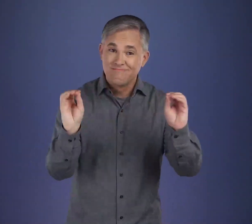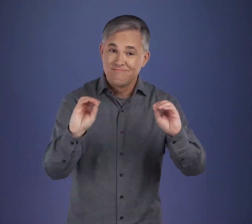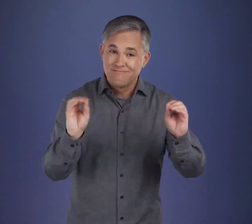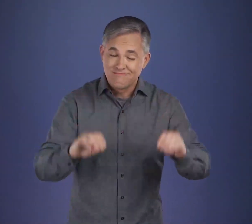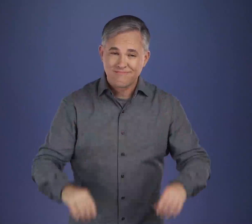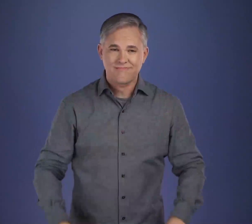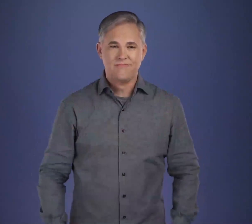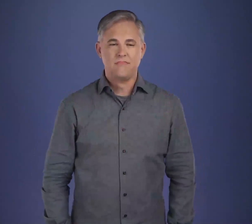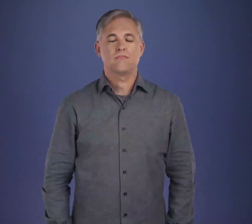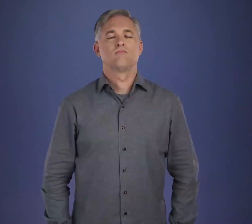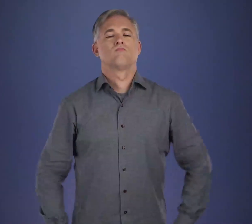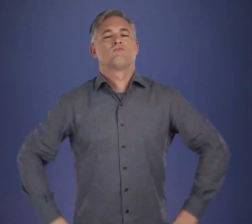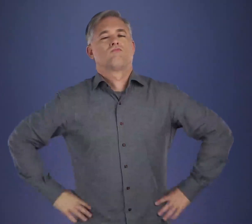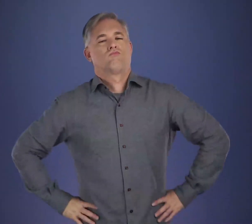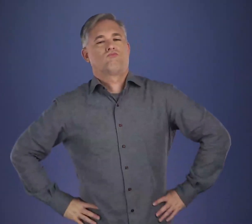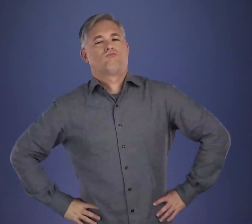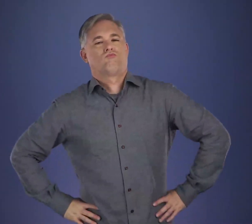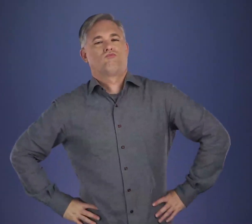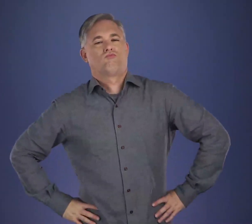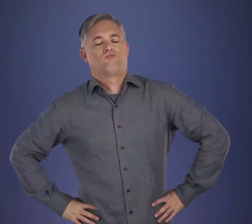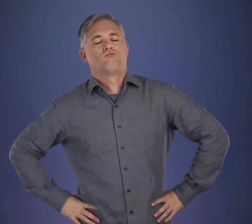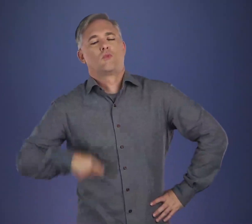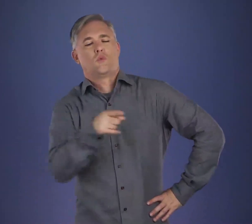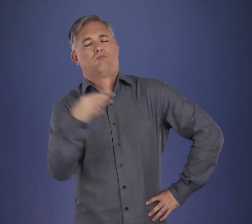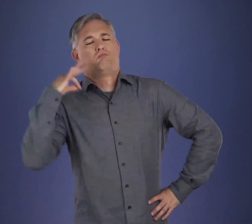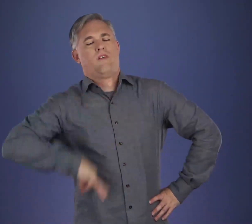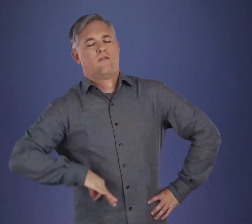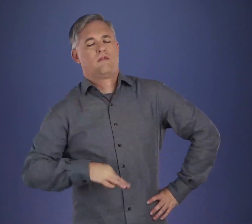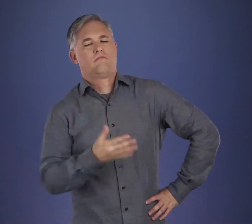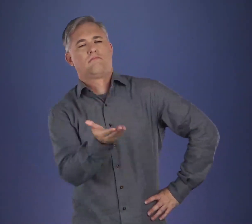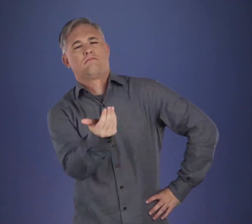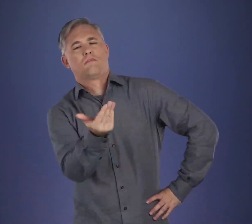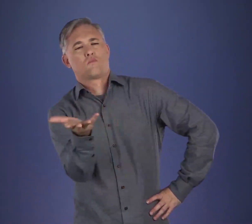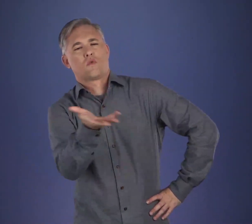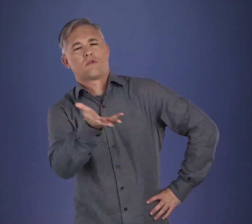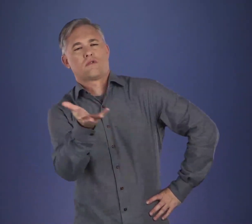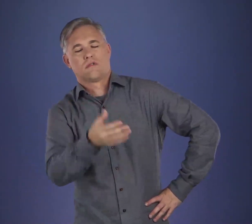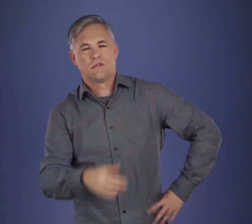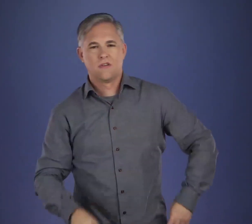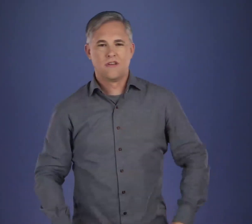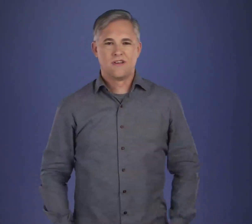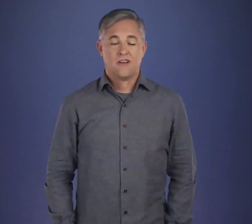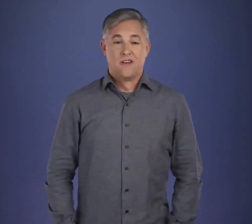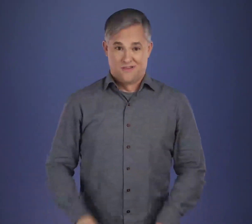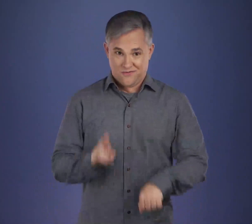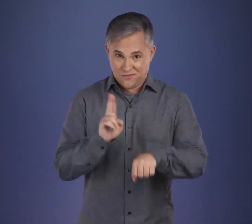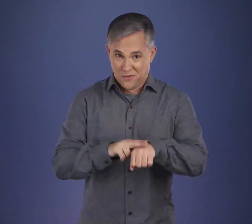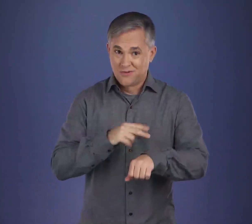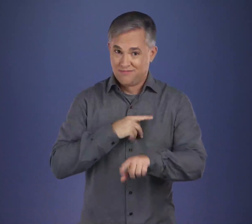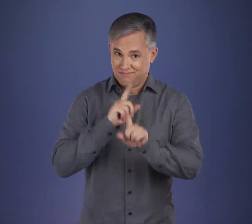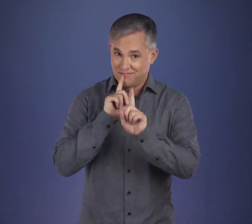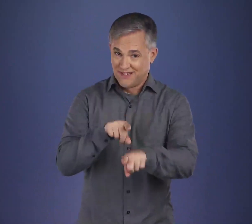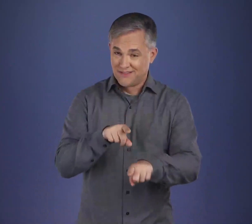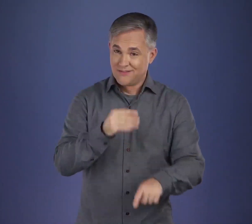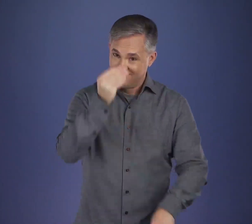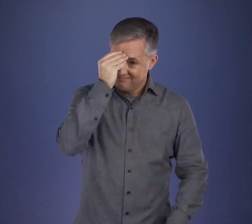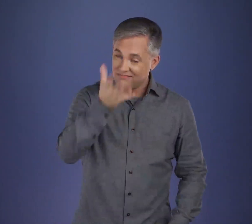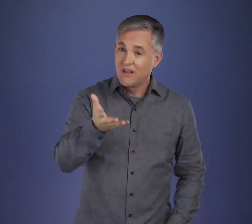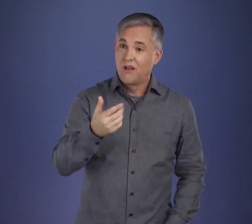His next question: ‘What are you getting out of it?’ Of course, my answer was ‘My own sobriety